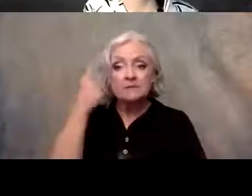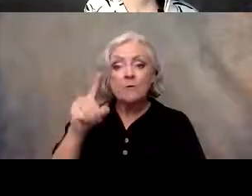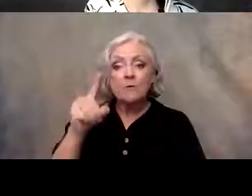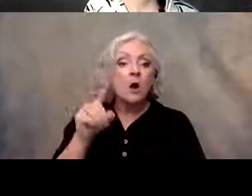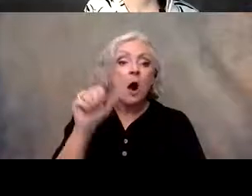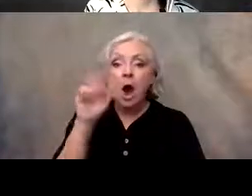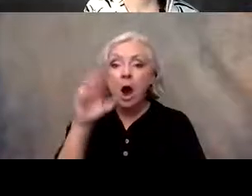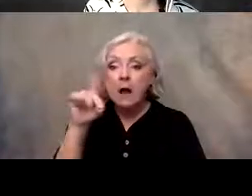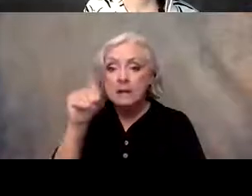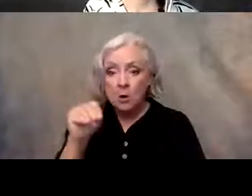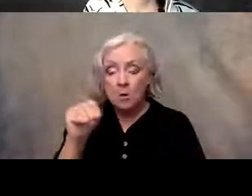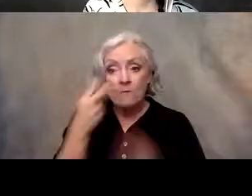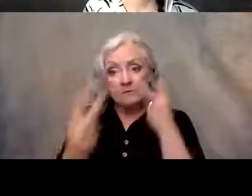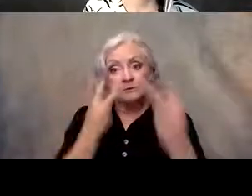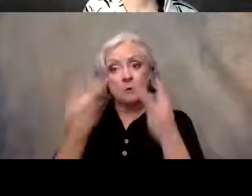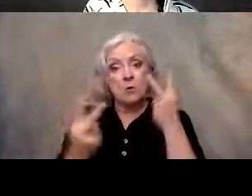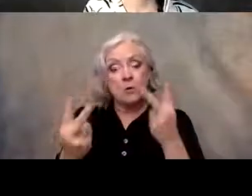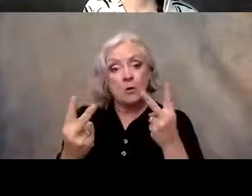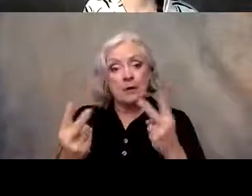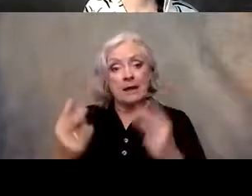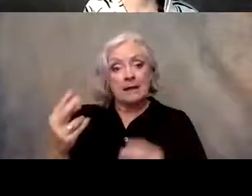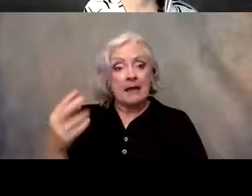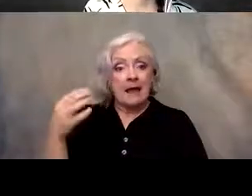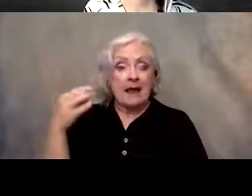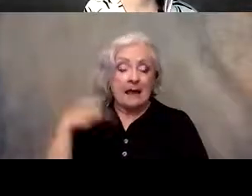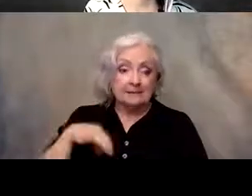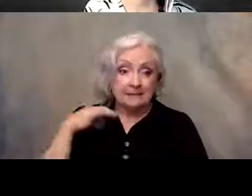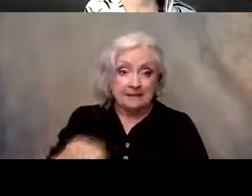This is an opportunity to start exploring how these services